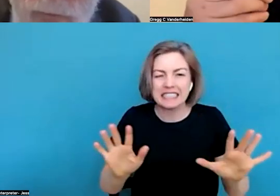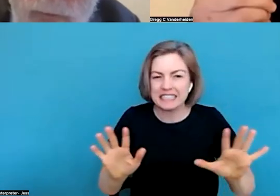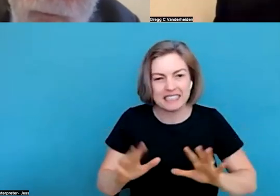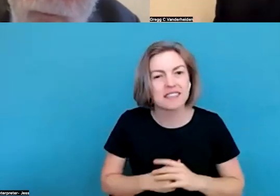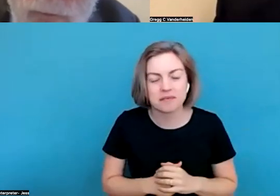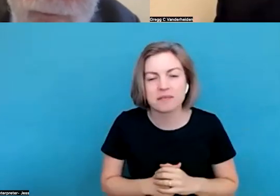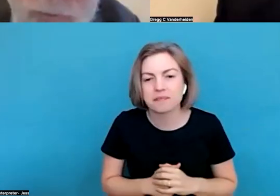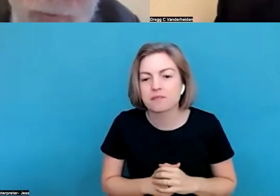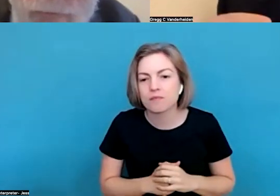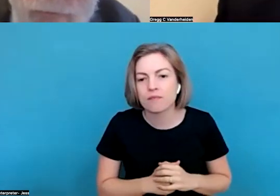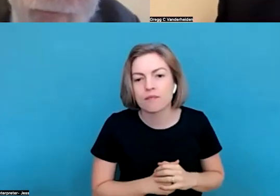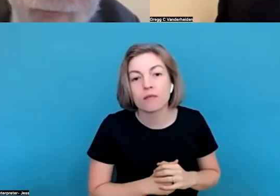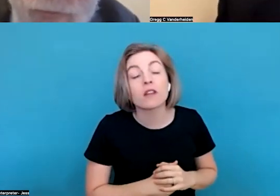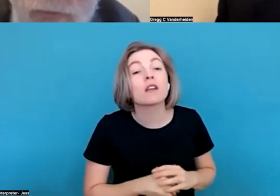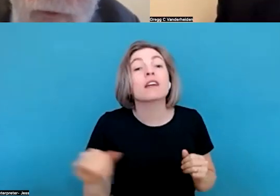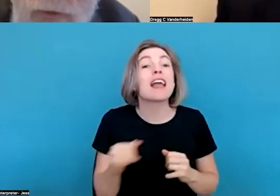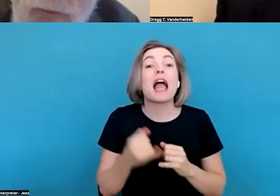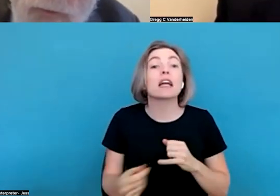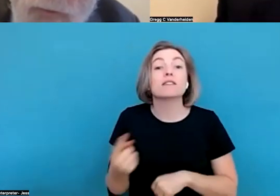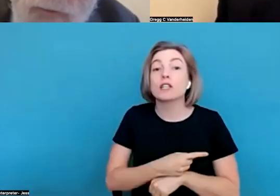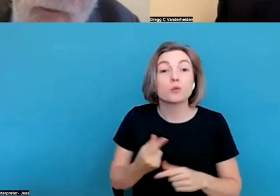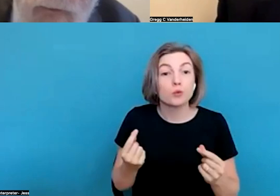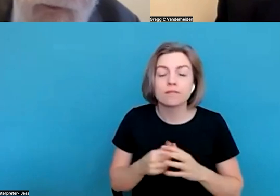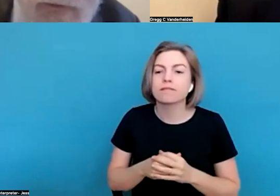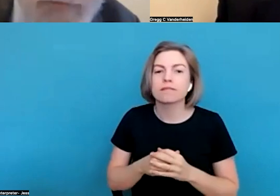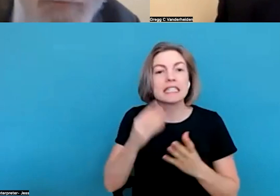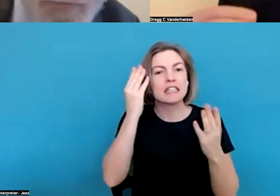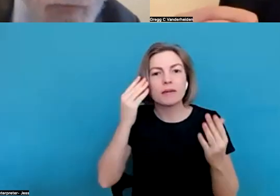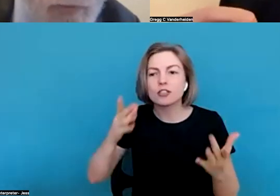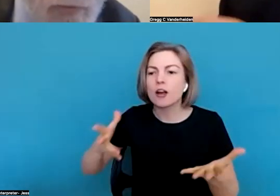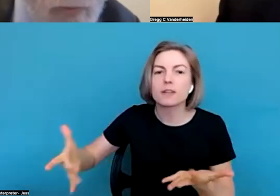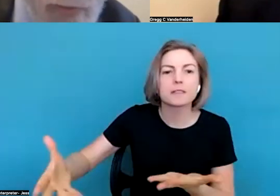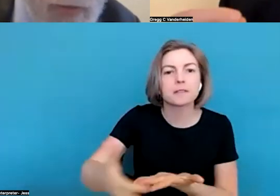At the end of the day, we're going to be gathering all those up. So as we're going on, please